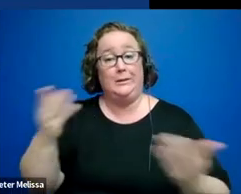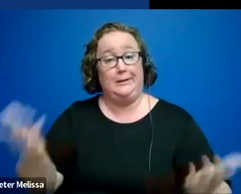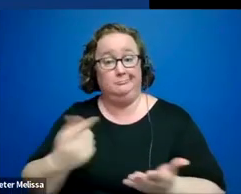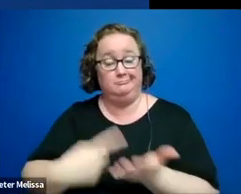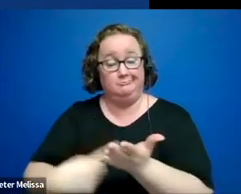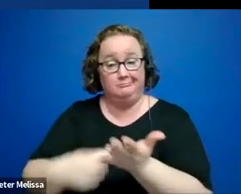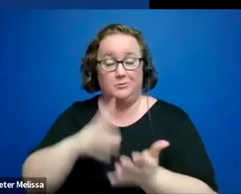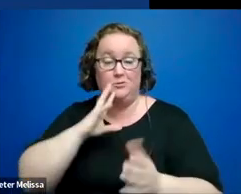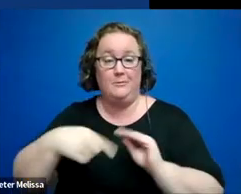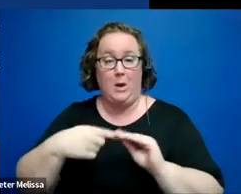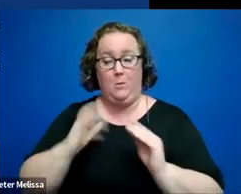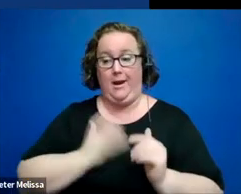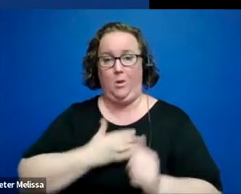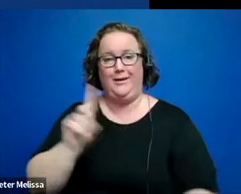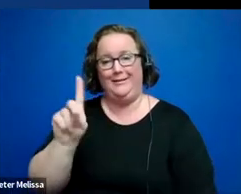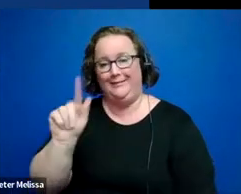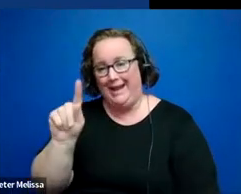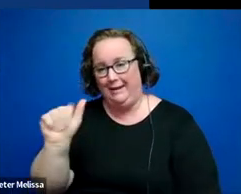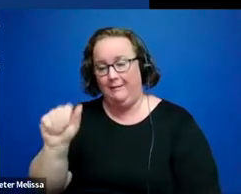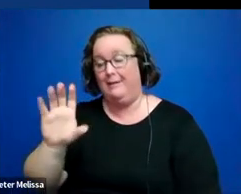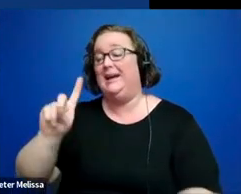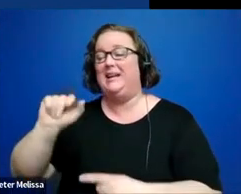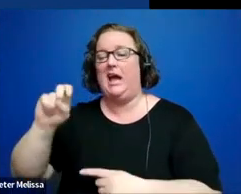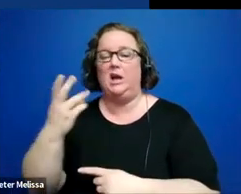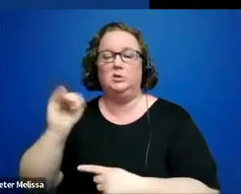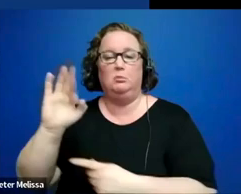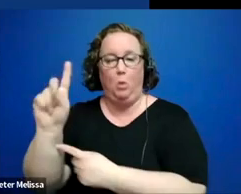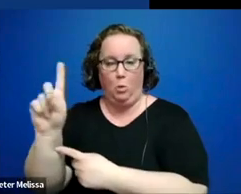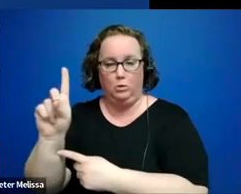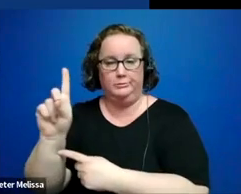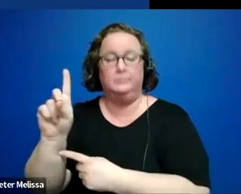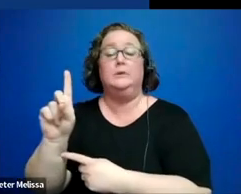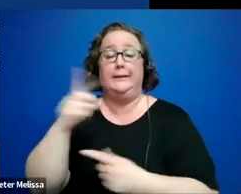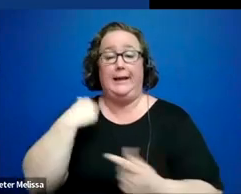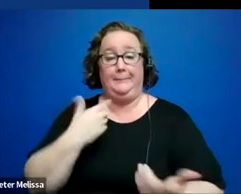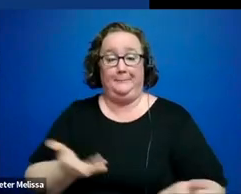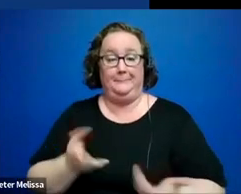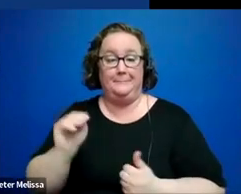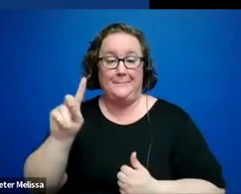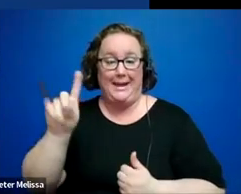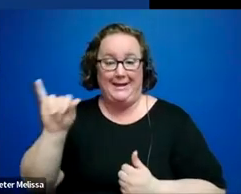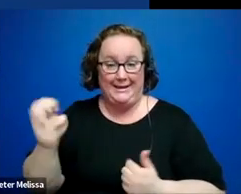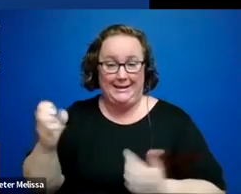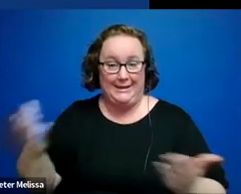data dashboards. My name is Maddie, and I am a communications specialist at the Lurie Institute.